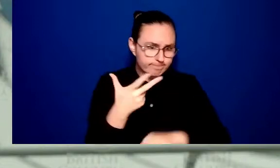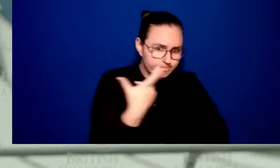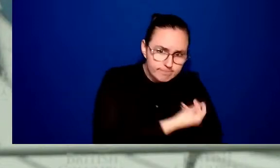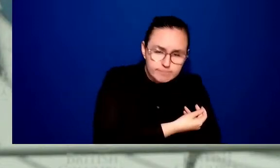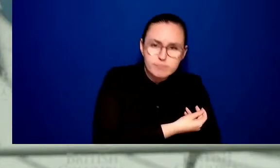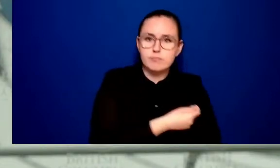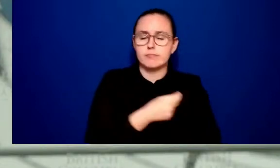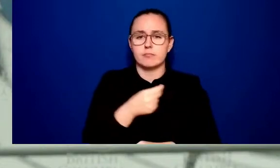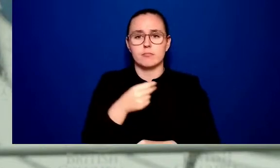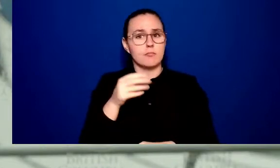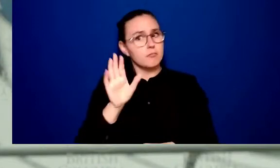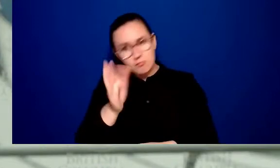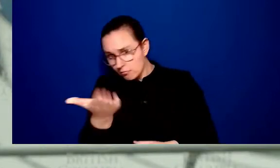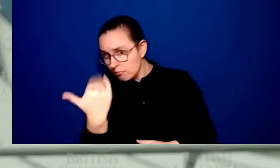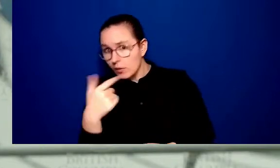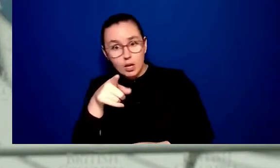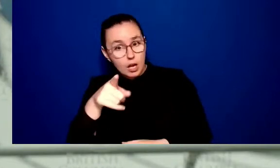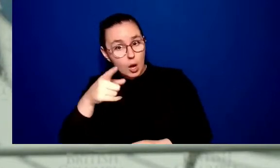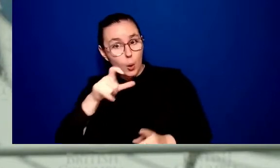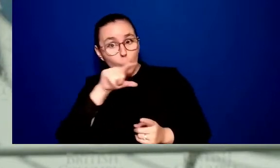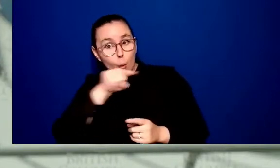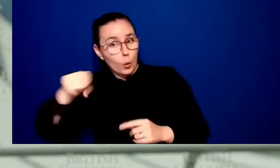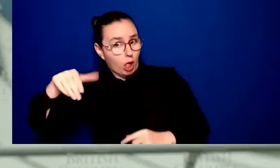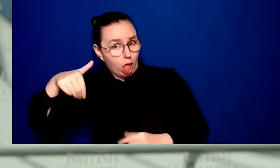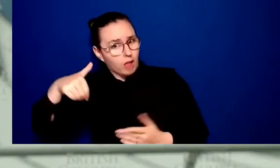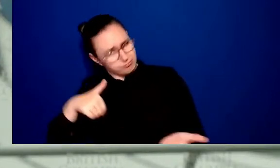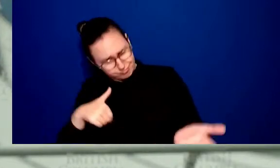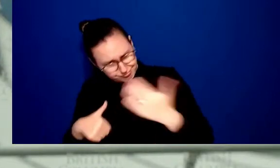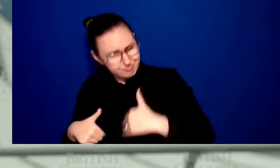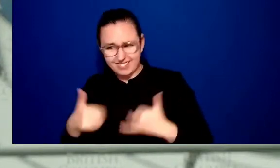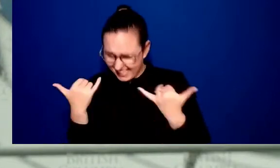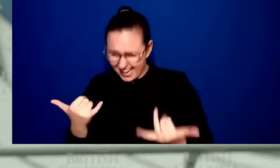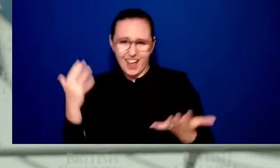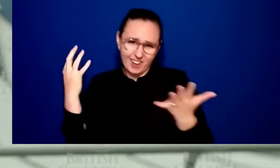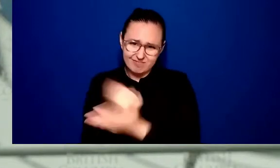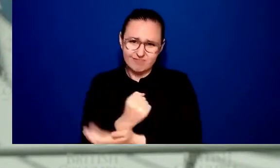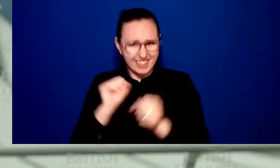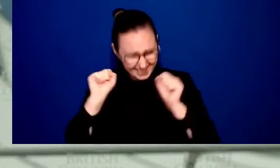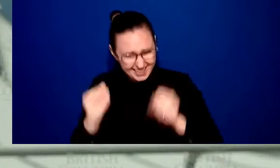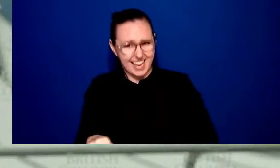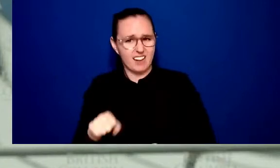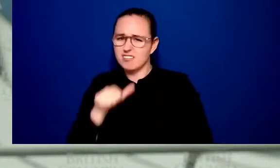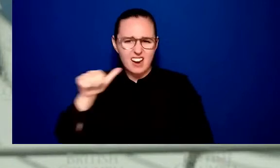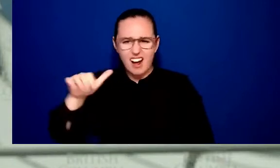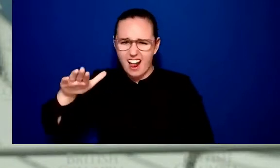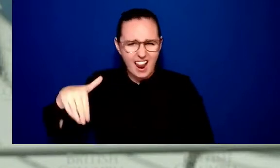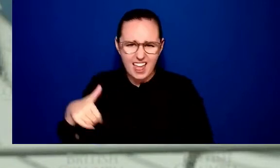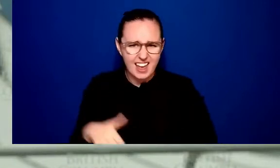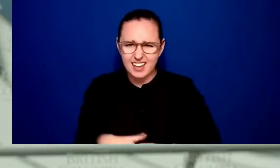long term care and assisted living with the impact of Covid 19 has been on our seniors and